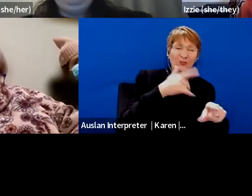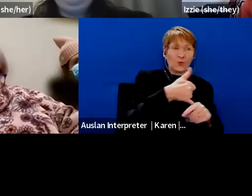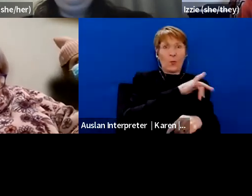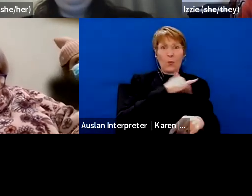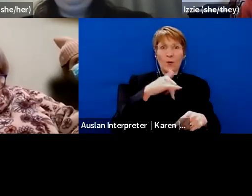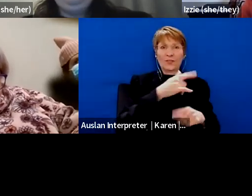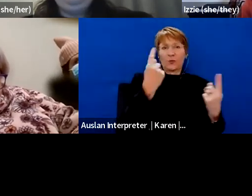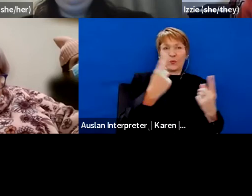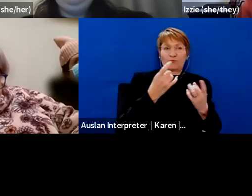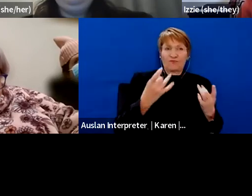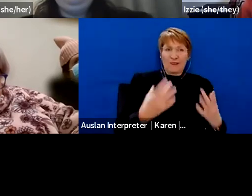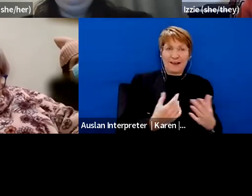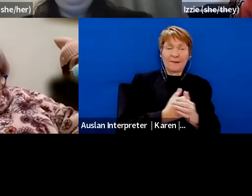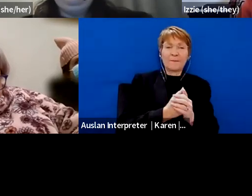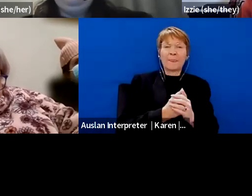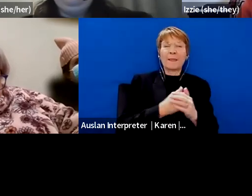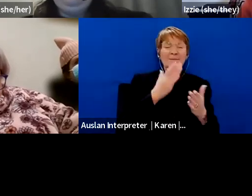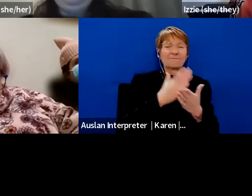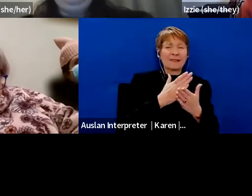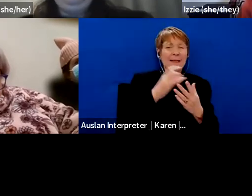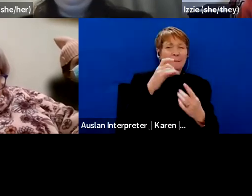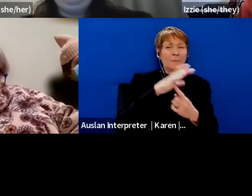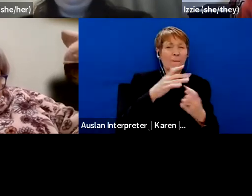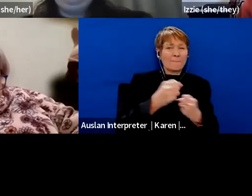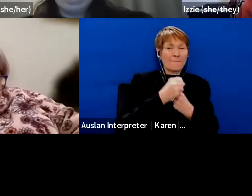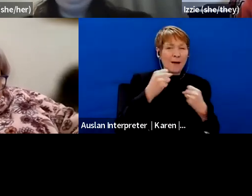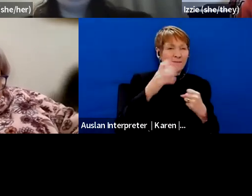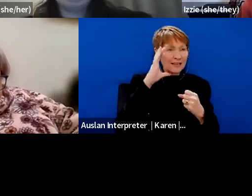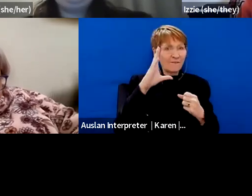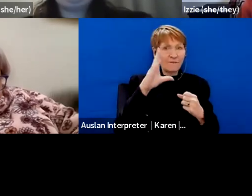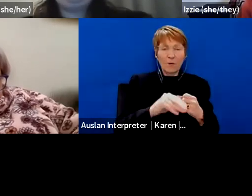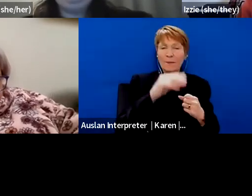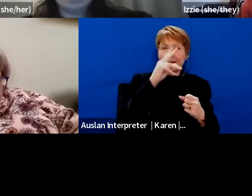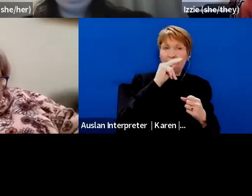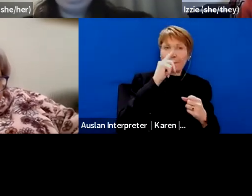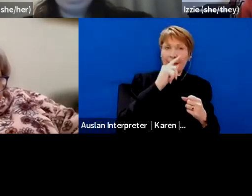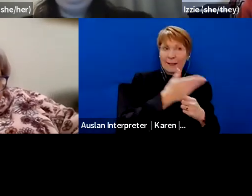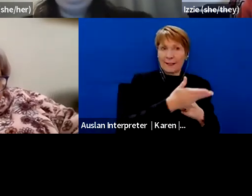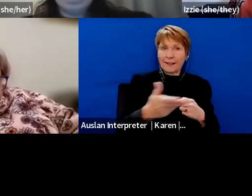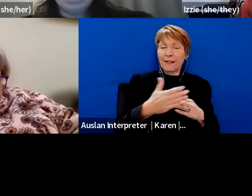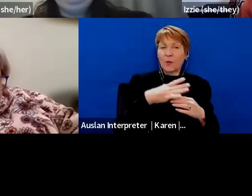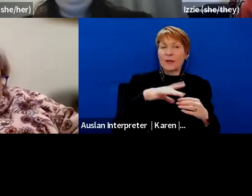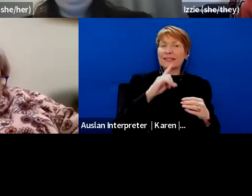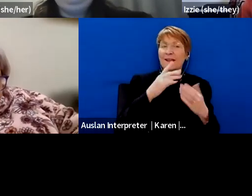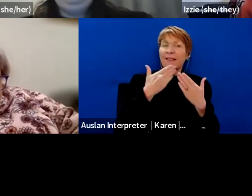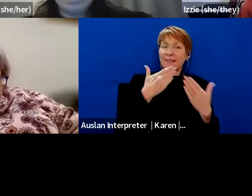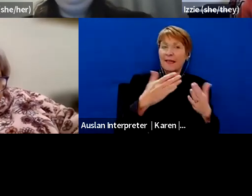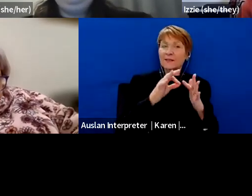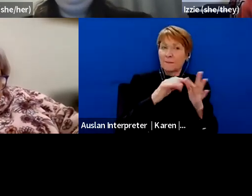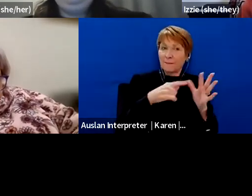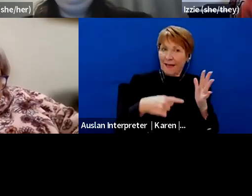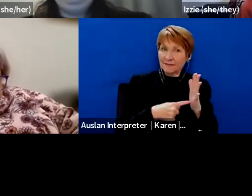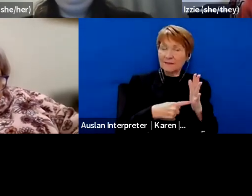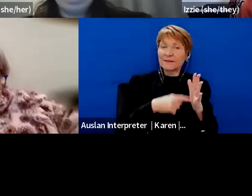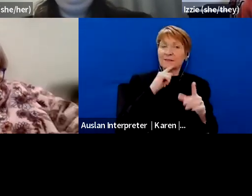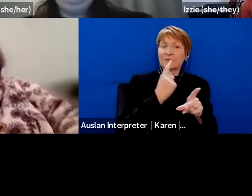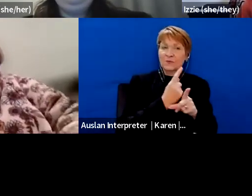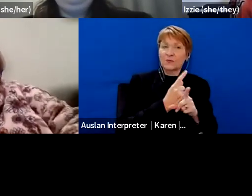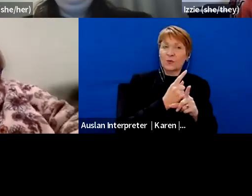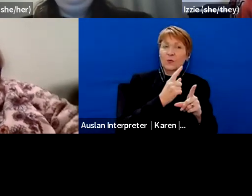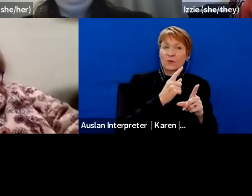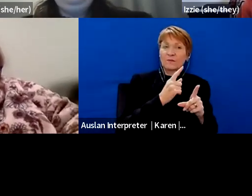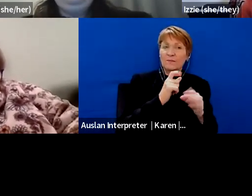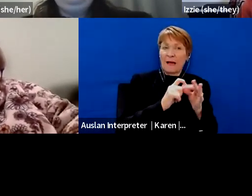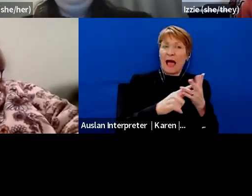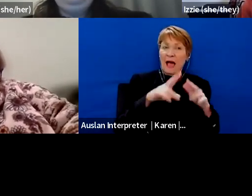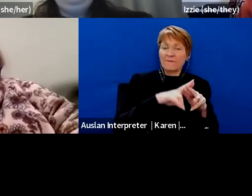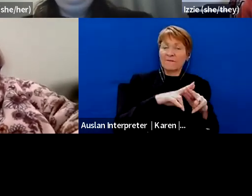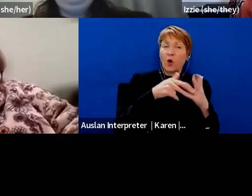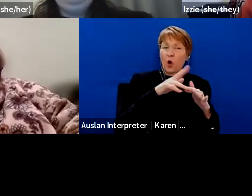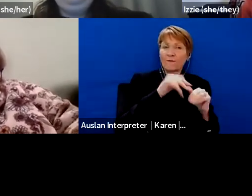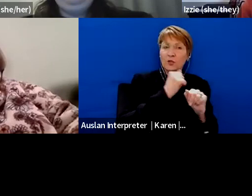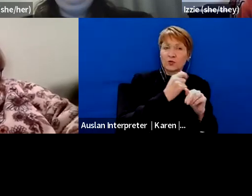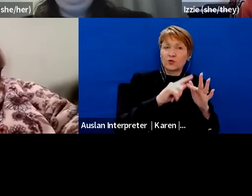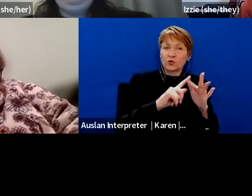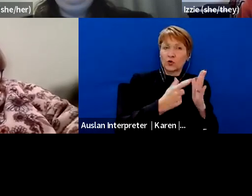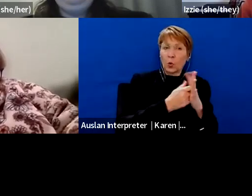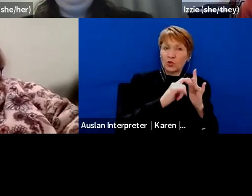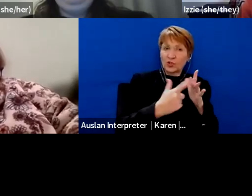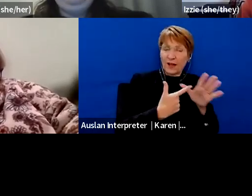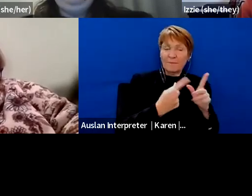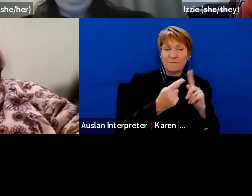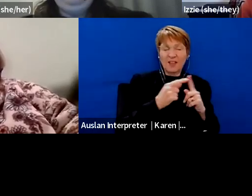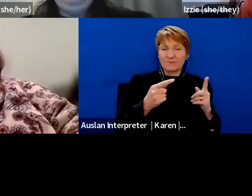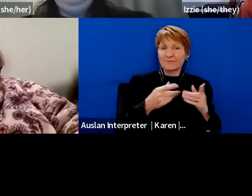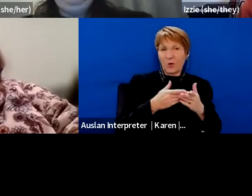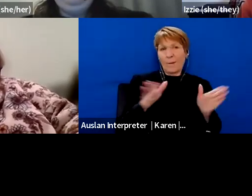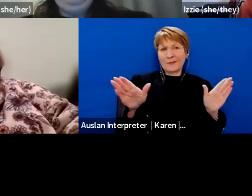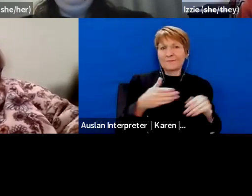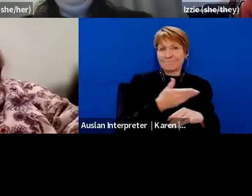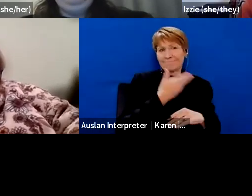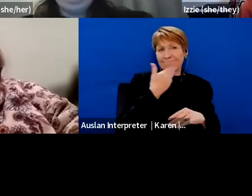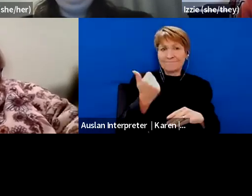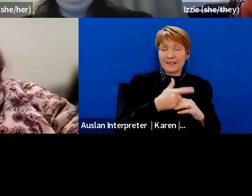But the power of hearing from young people and their experience and obviously, you know, I'd like to say thanks to pat for speaking on George's behalf today and sharing that vulnerability is it as a family member and the need for us to listen to young